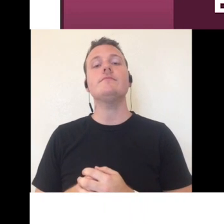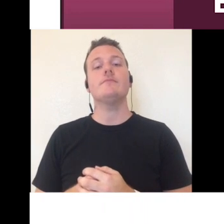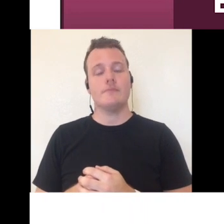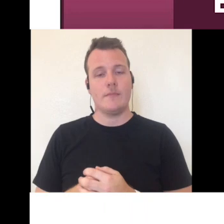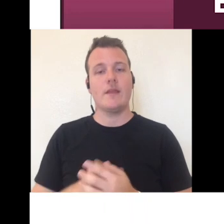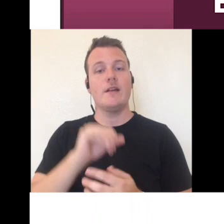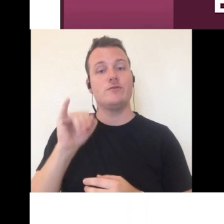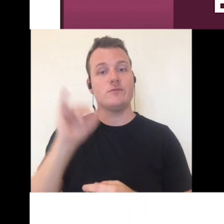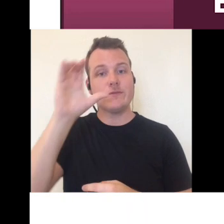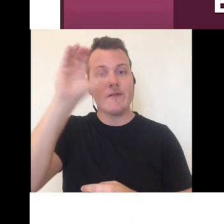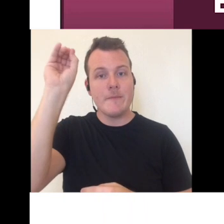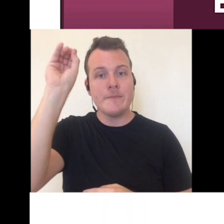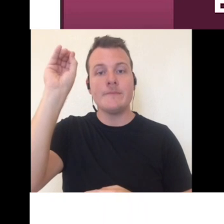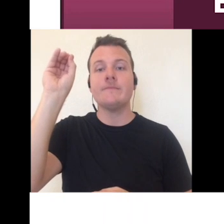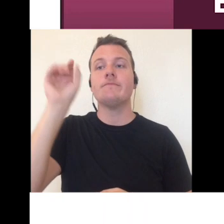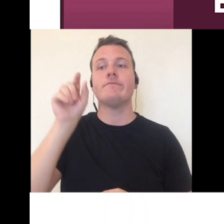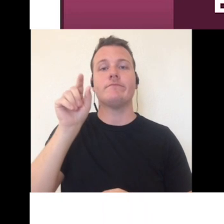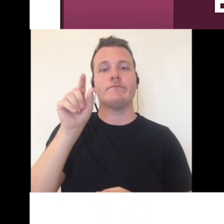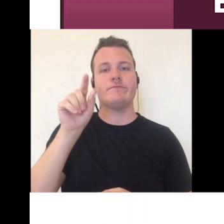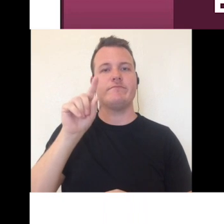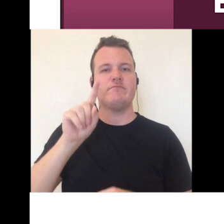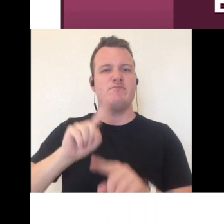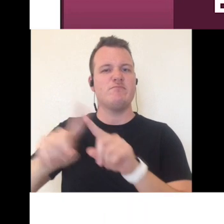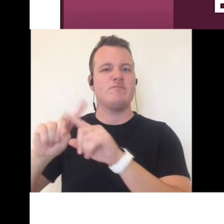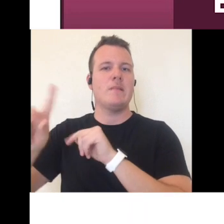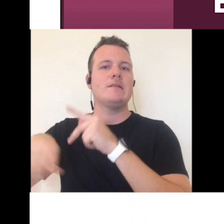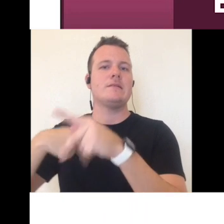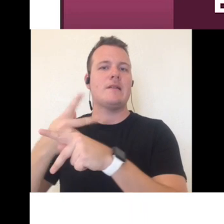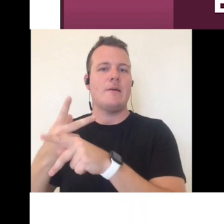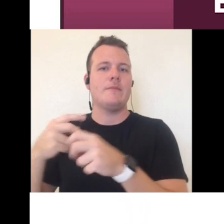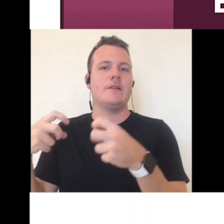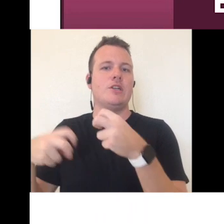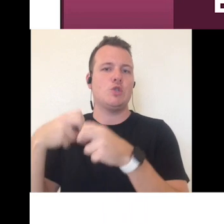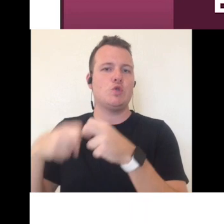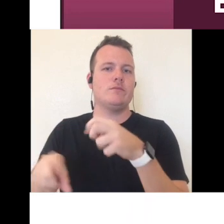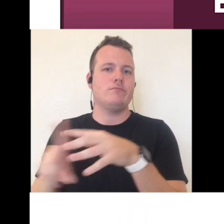big one would be the insurance companies. And some of those other other kinds of-